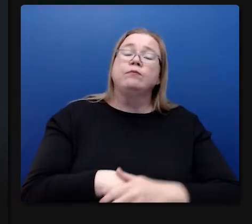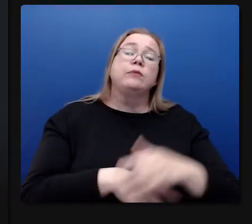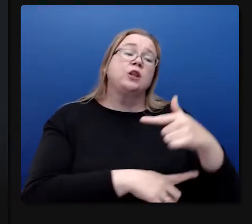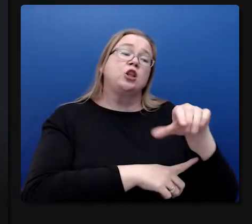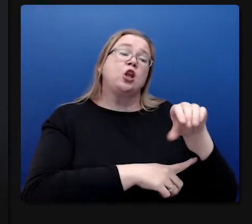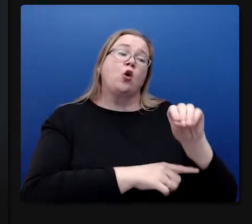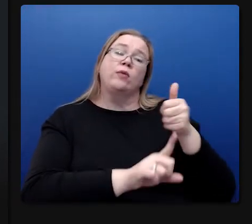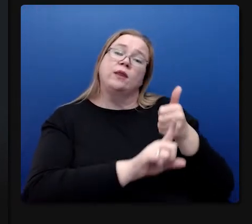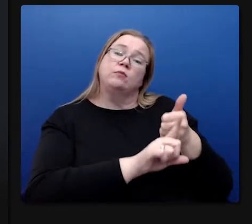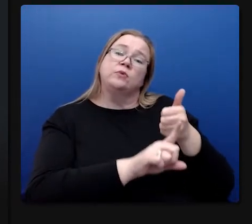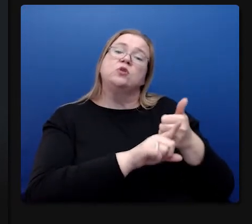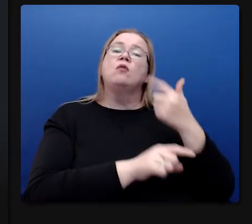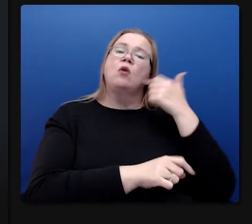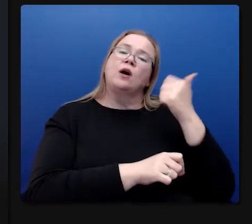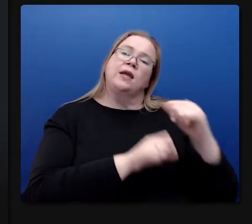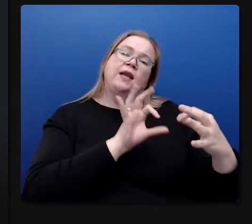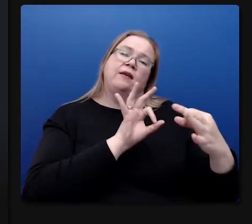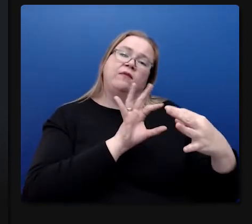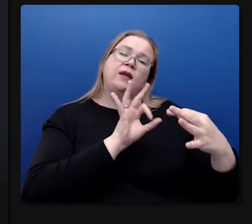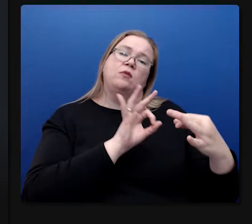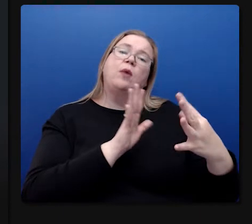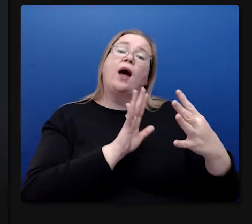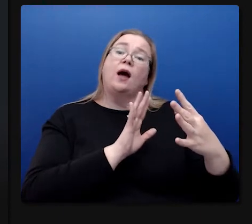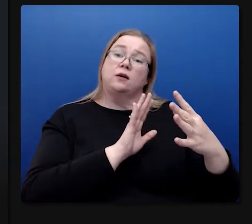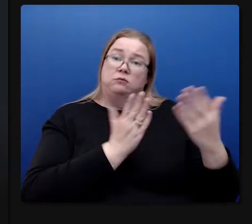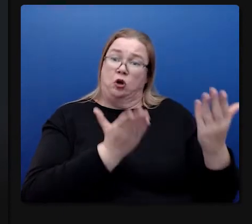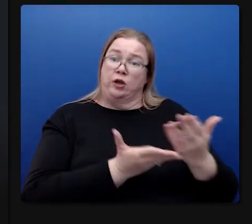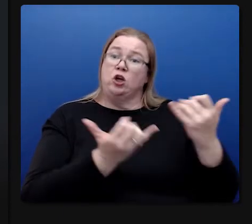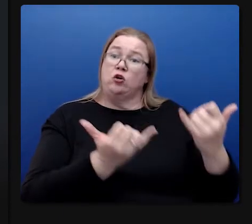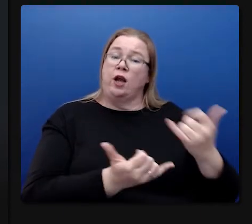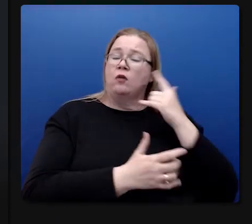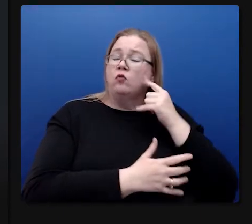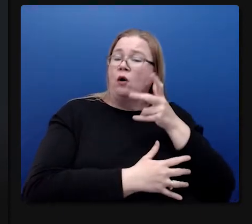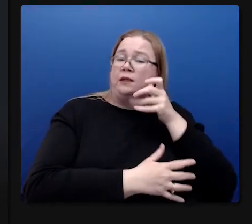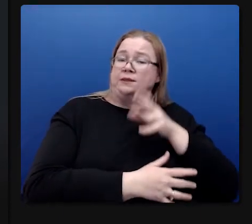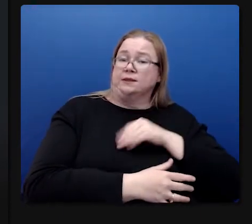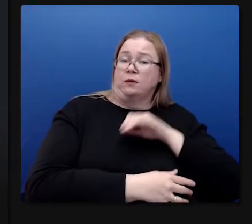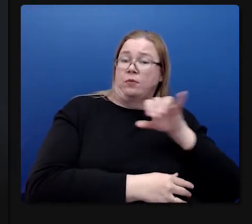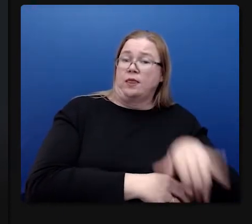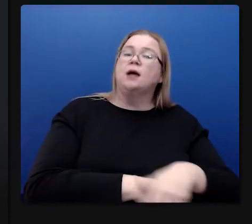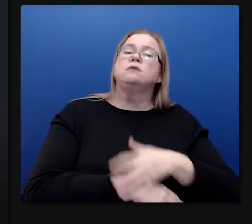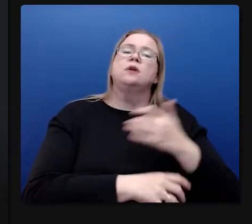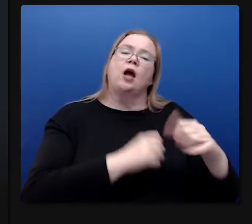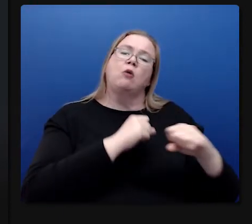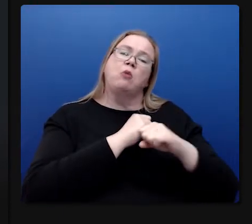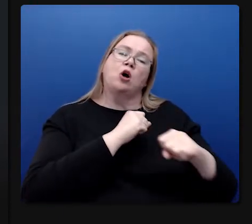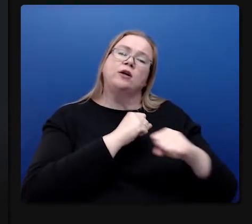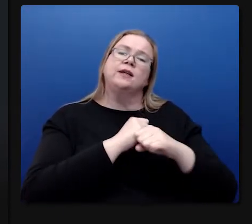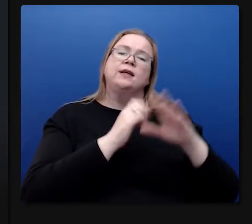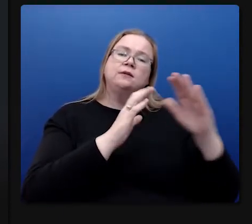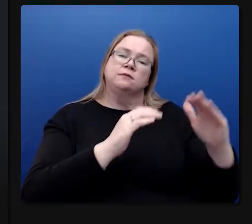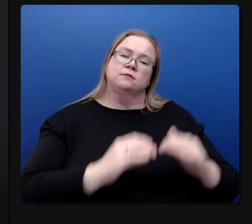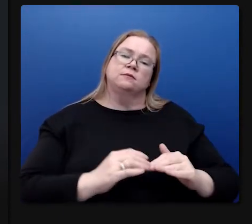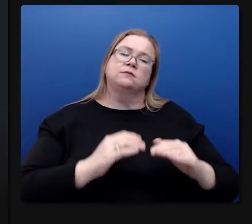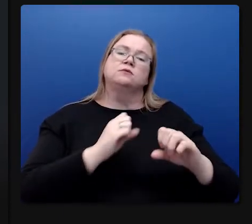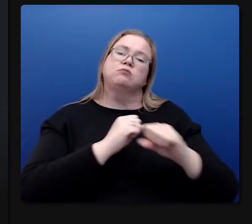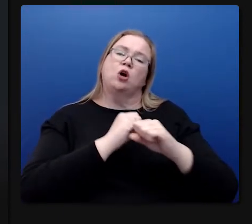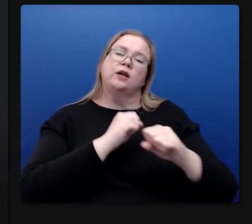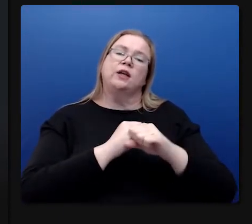And GEO are on hand for any feedback that you might give back to Xbox. Marketing, comms and social outreach at the bottom